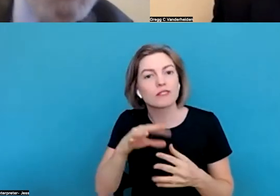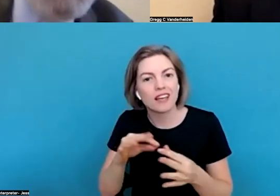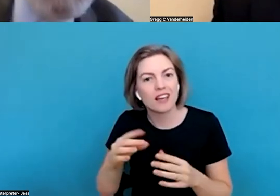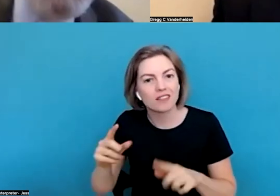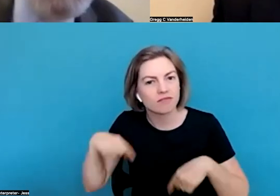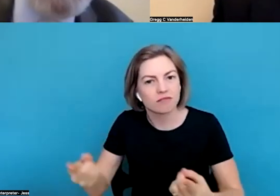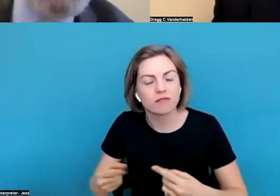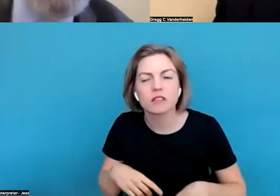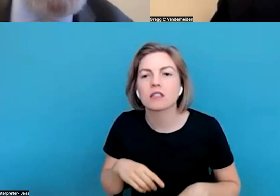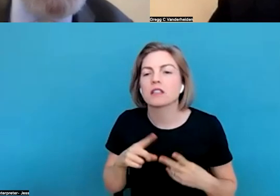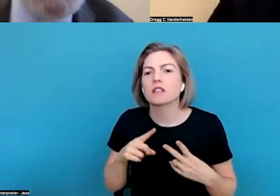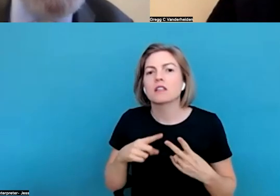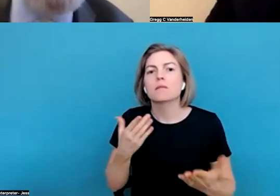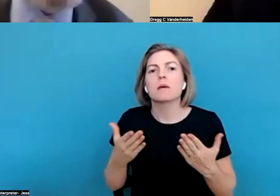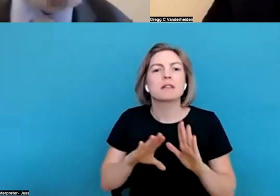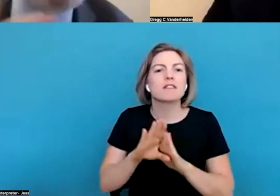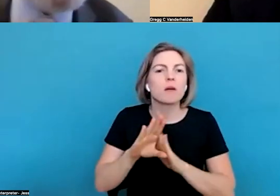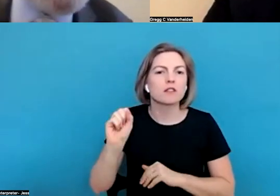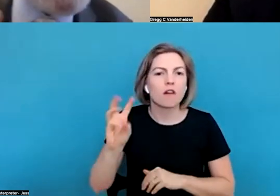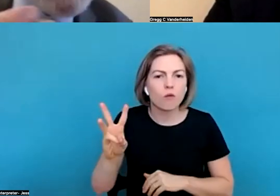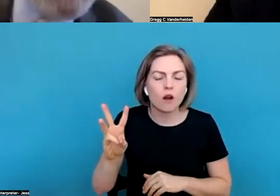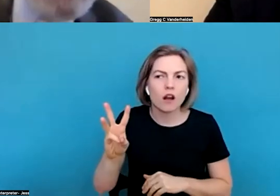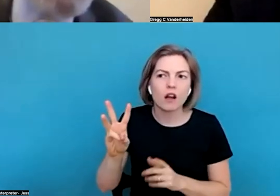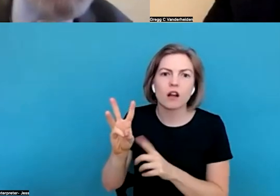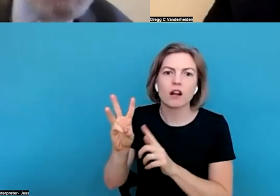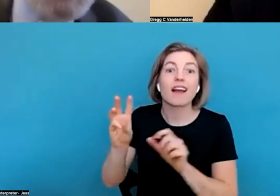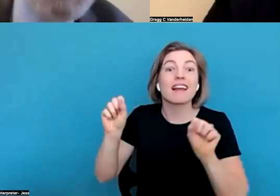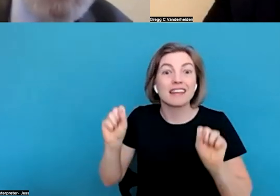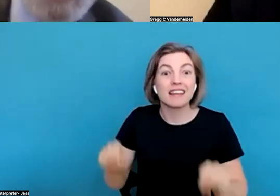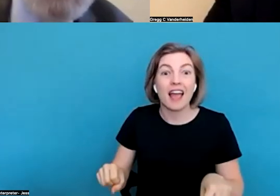possibility of developing software that has the ability to automatically adapt to user needs